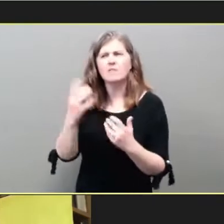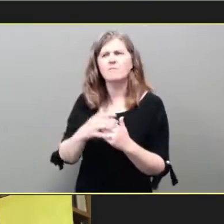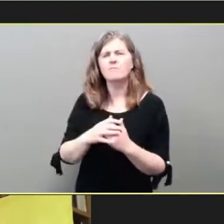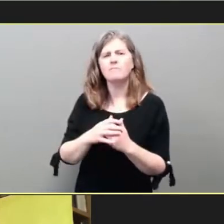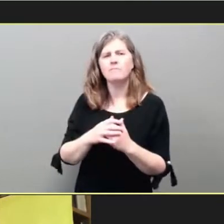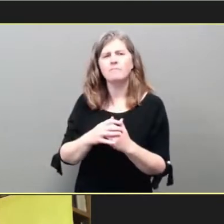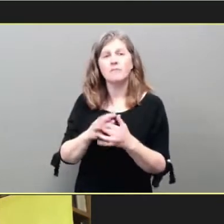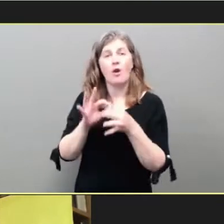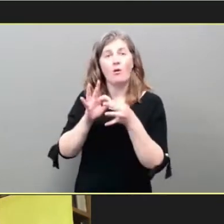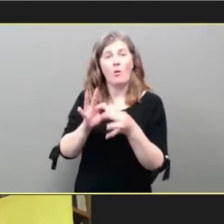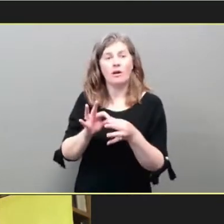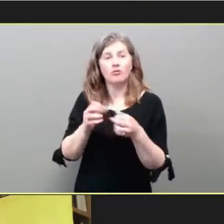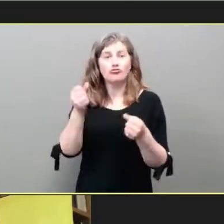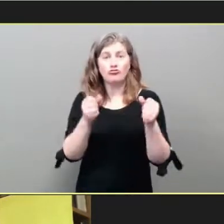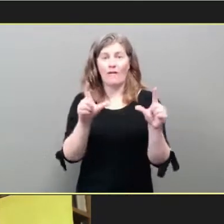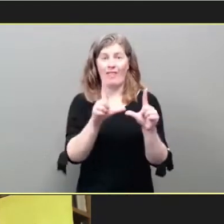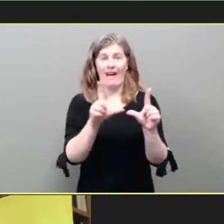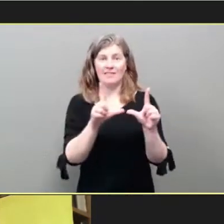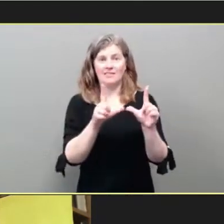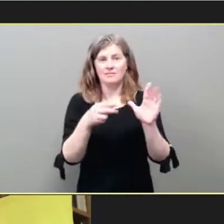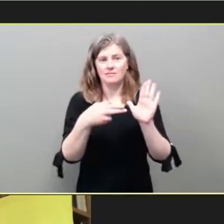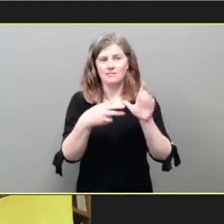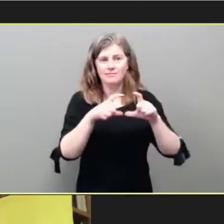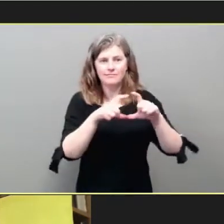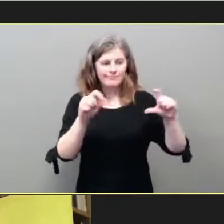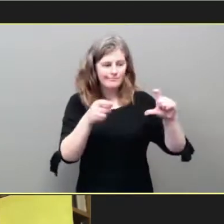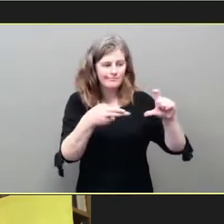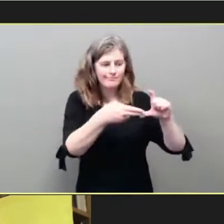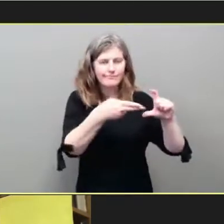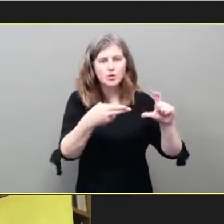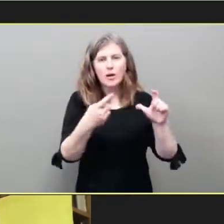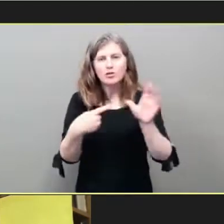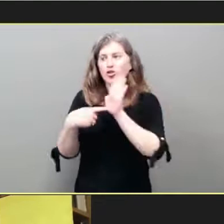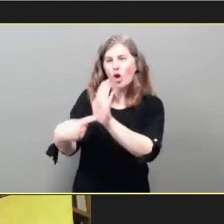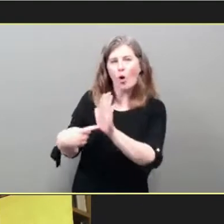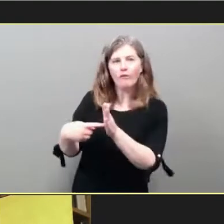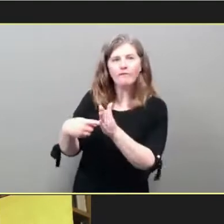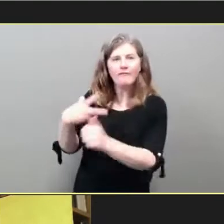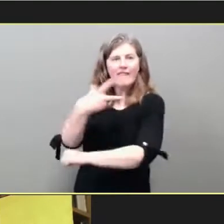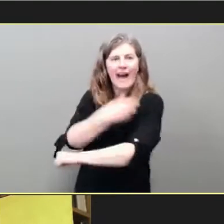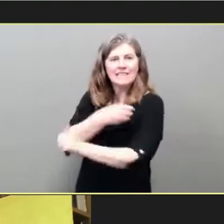driver's license and you can swipe your vaccine record would be in there given